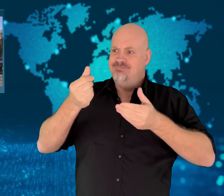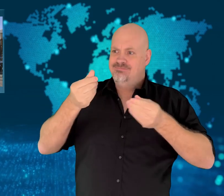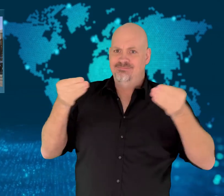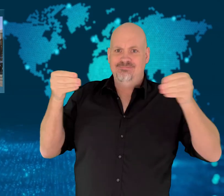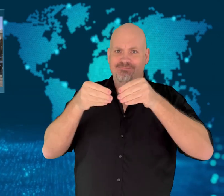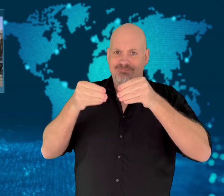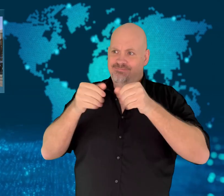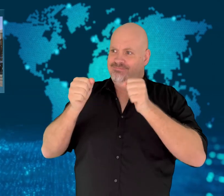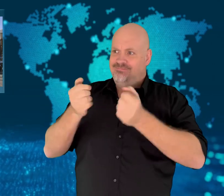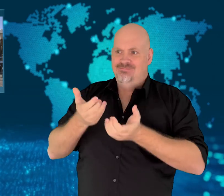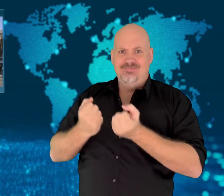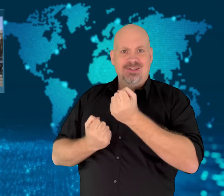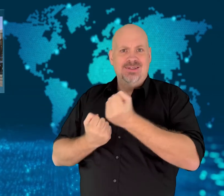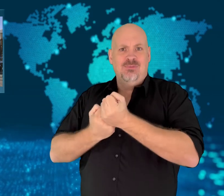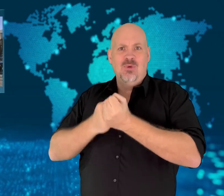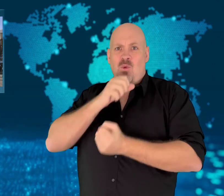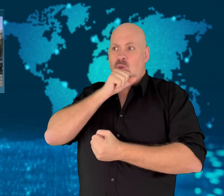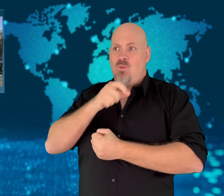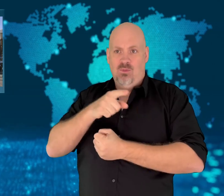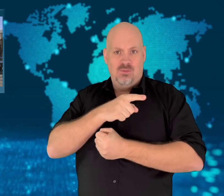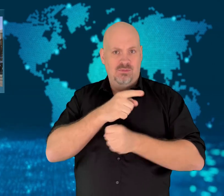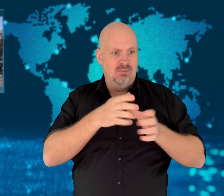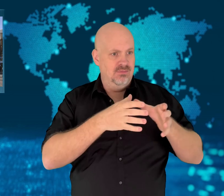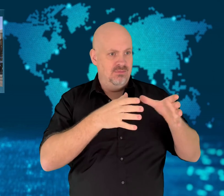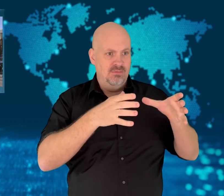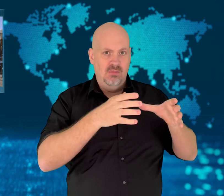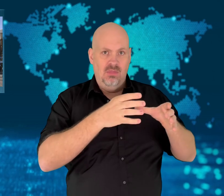share the cost of those services.